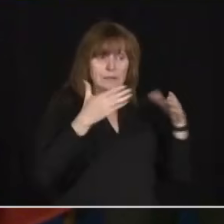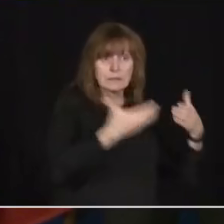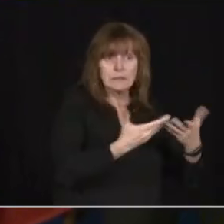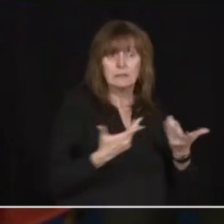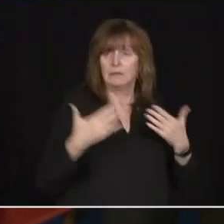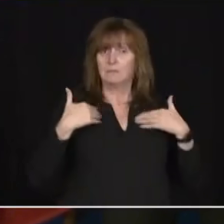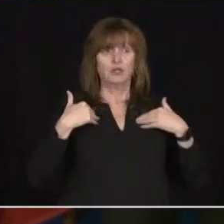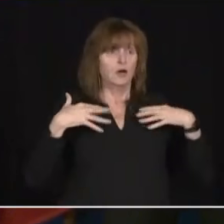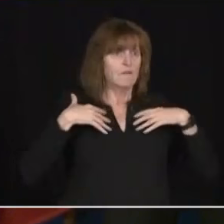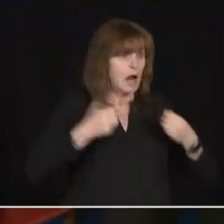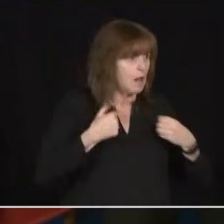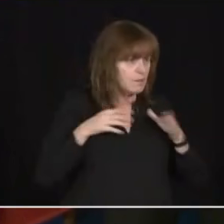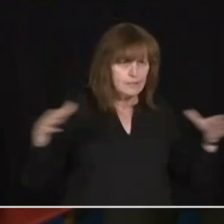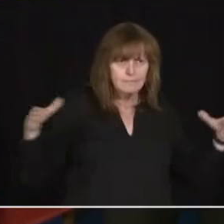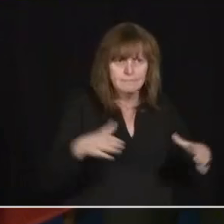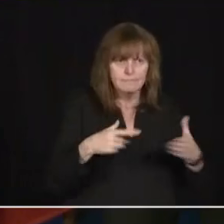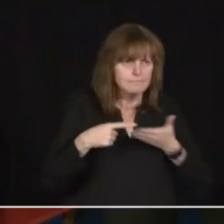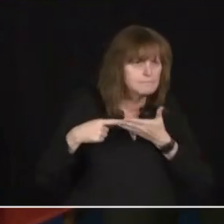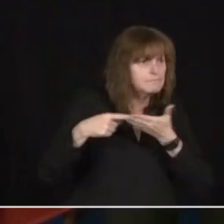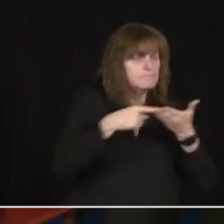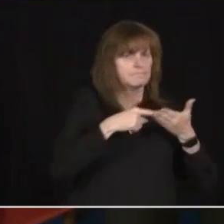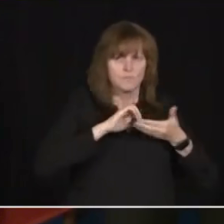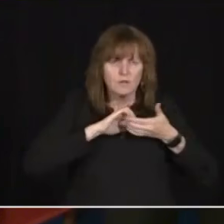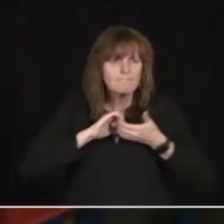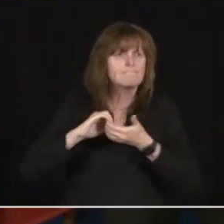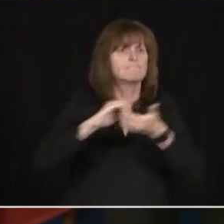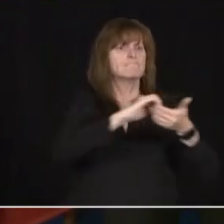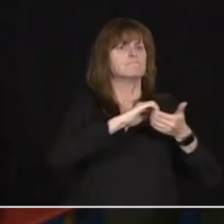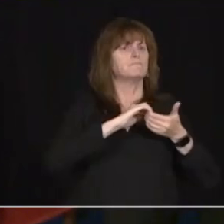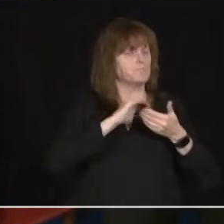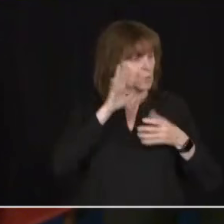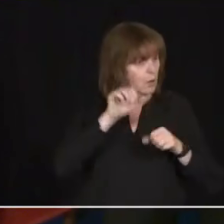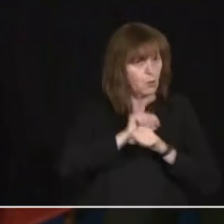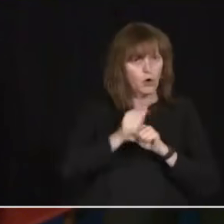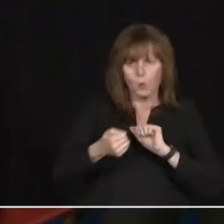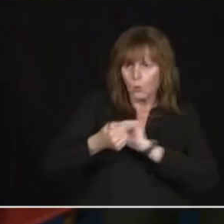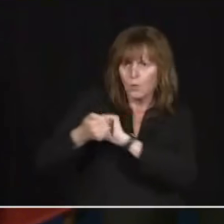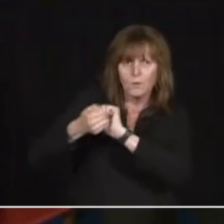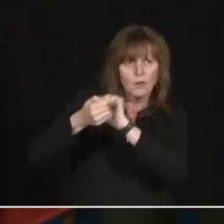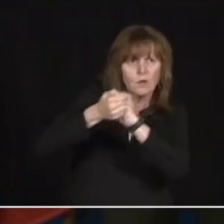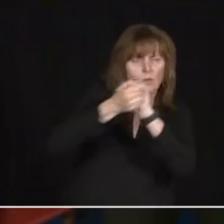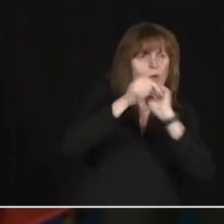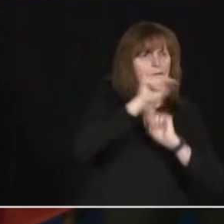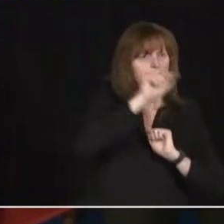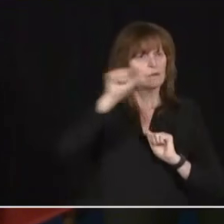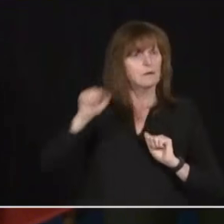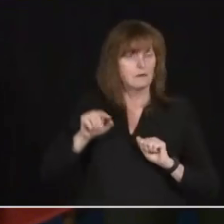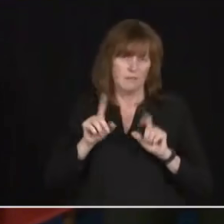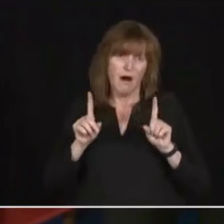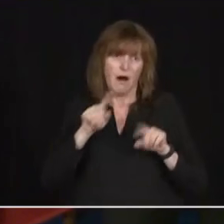ministry of health and we are working hand in hand. We just want to work with them.